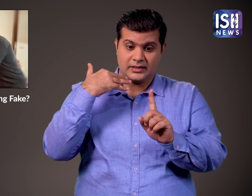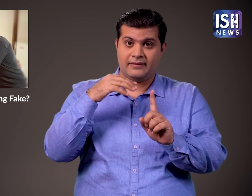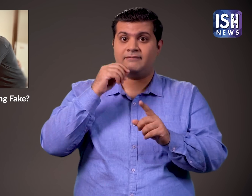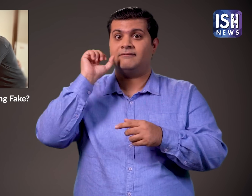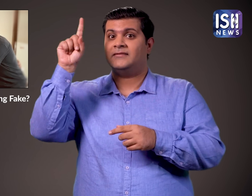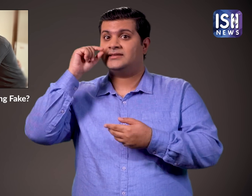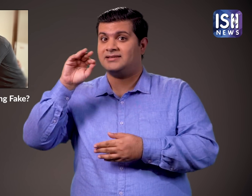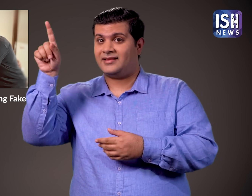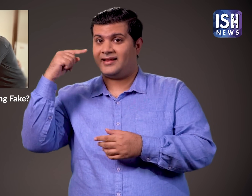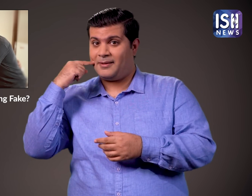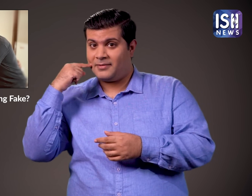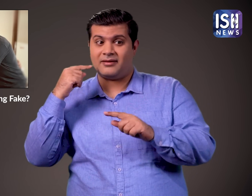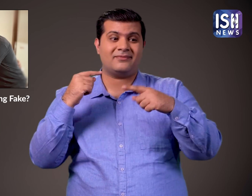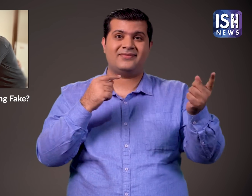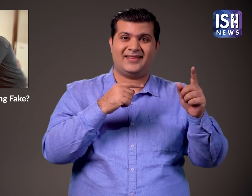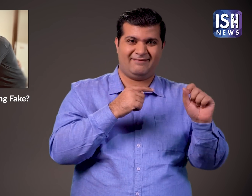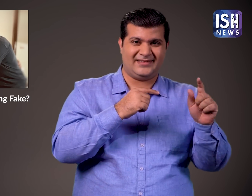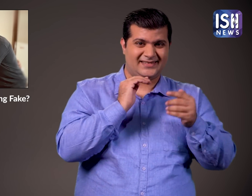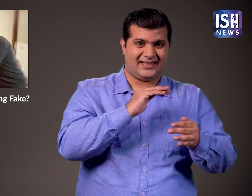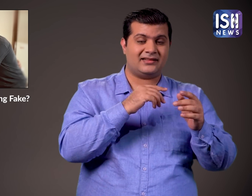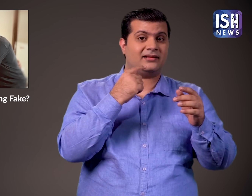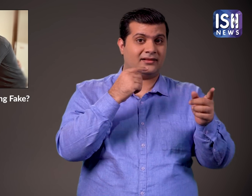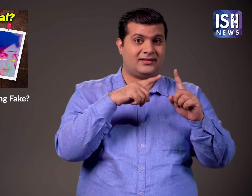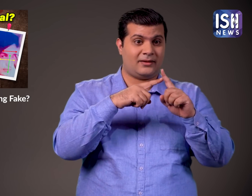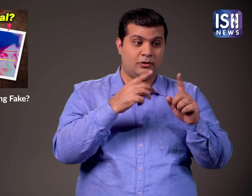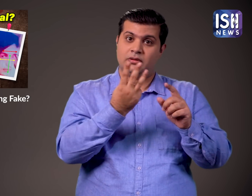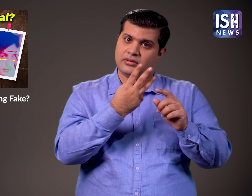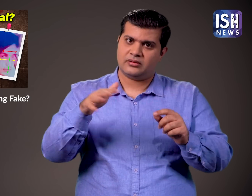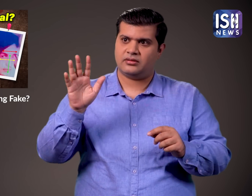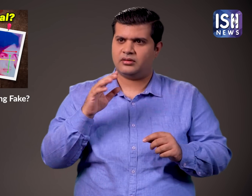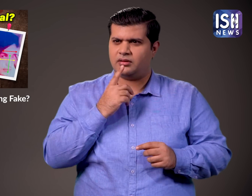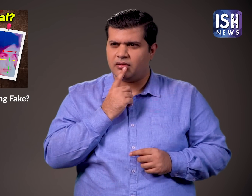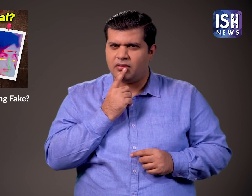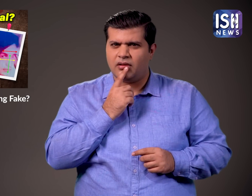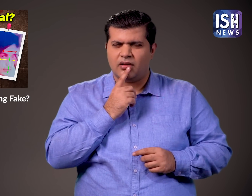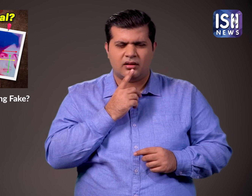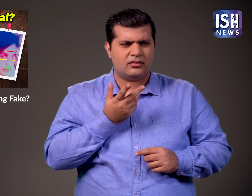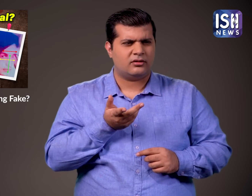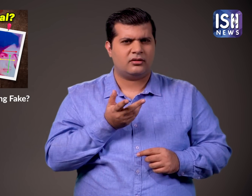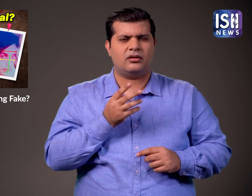Saif, Ibrahim and Taimur, they all 3 went. Huh?